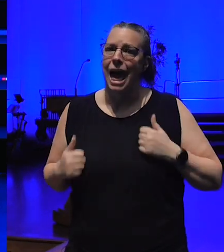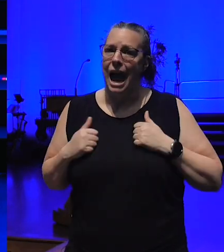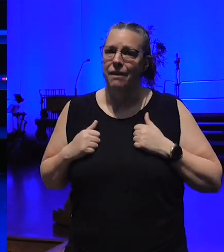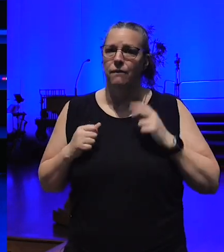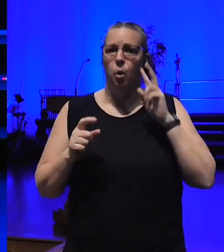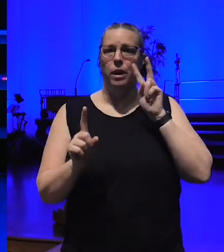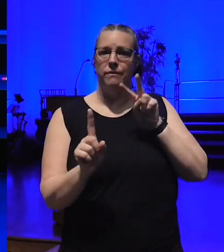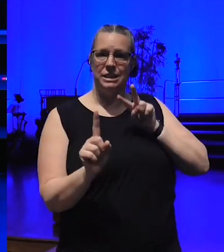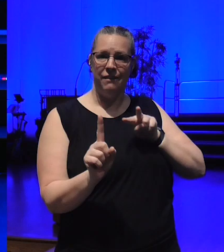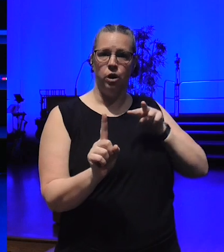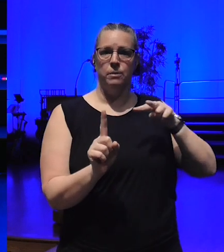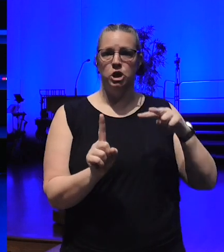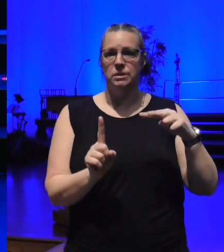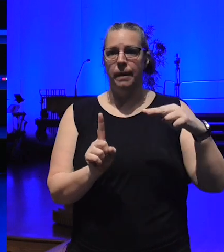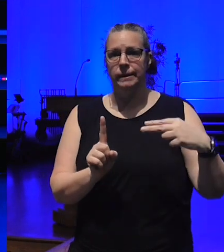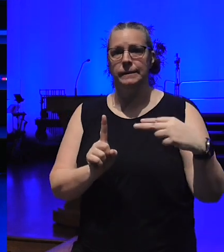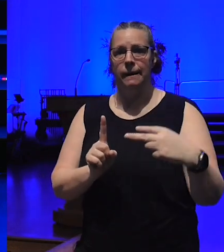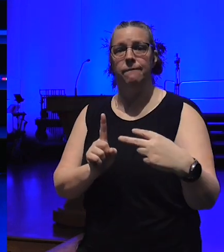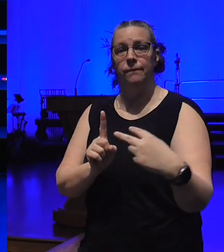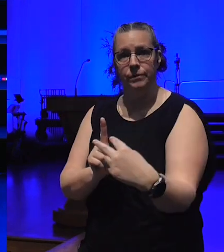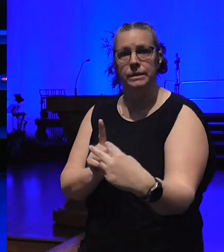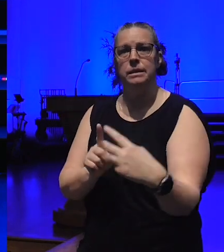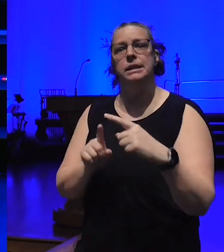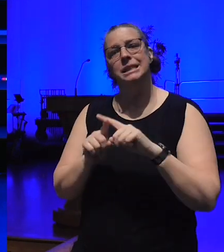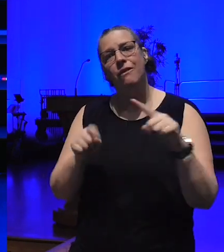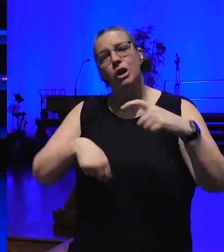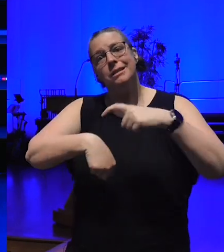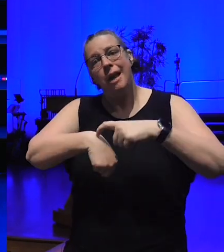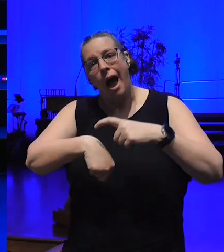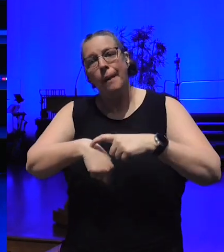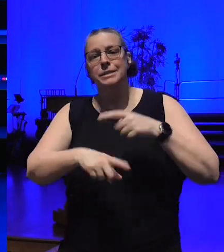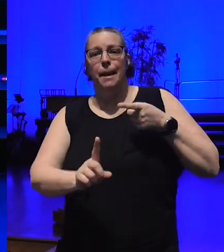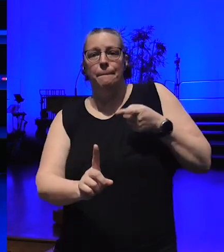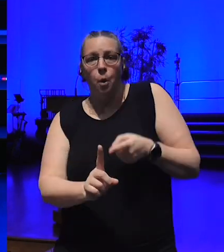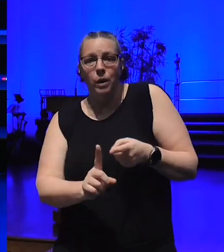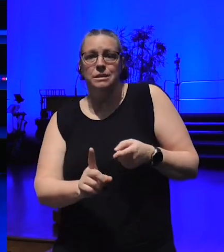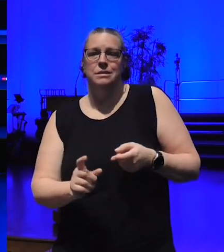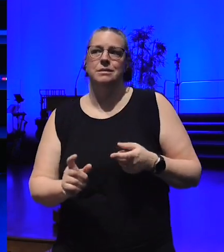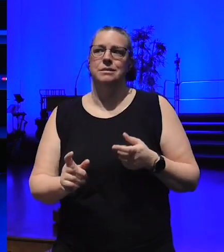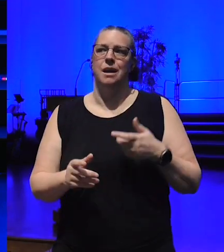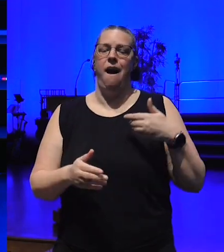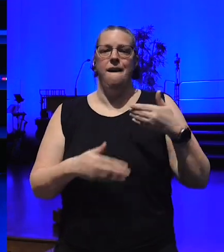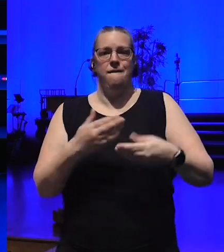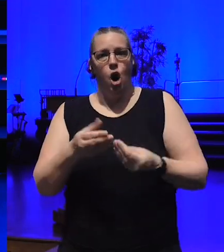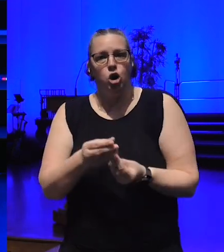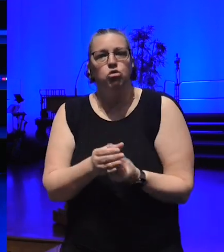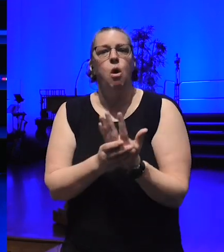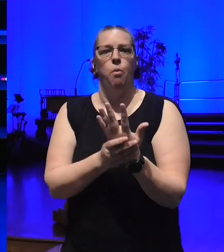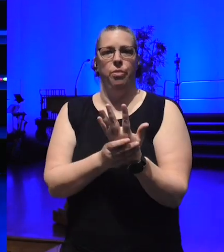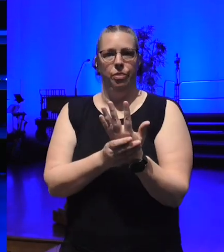multiple perspectives at different times and points of our own growth and awareness and